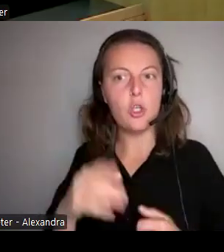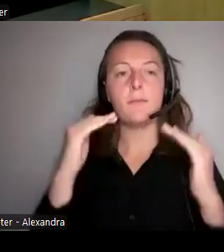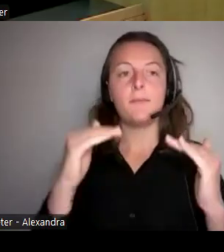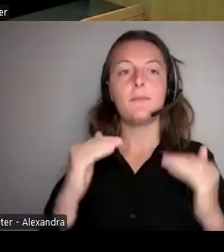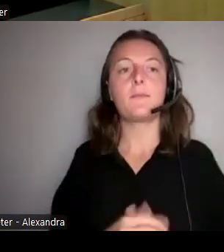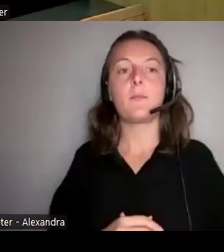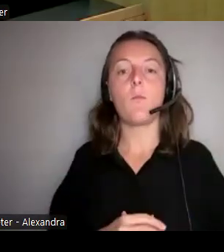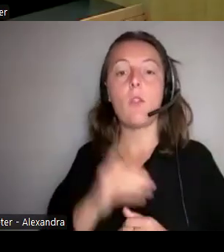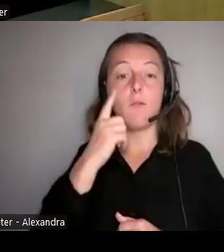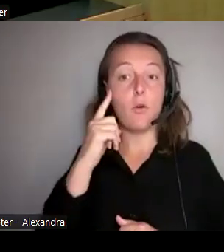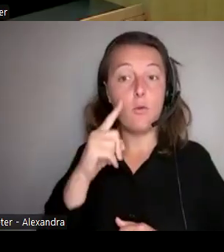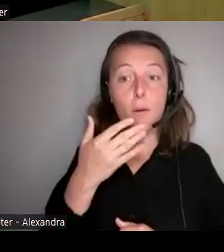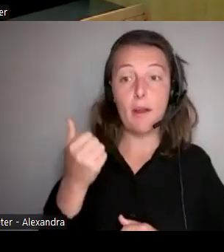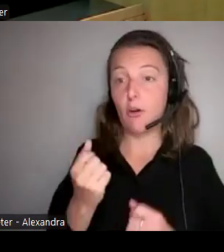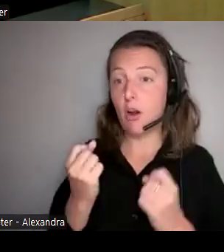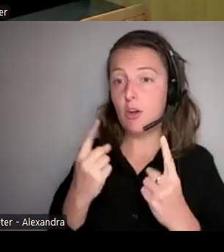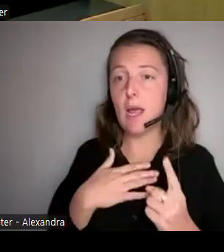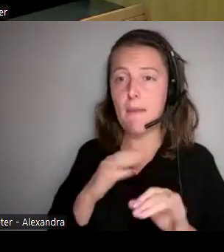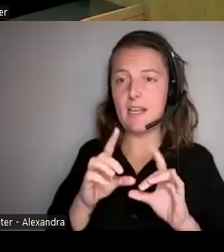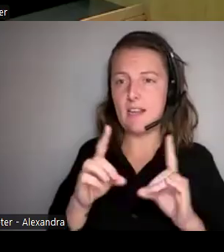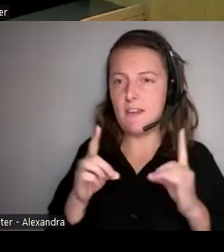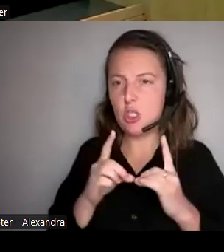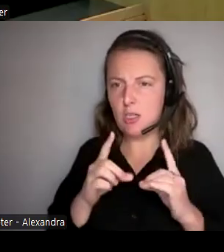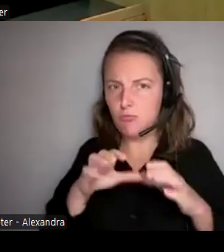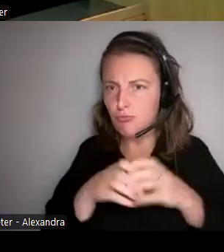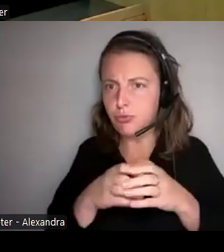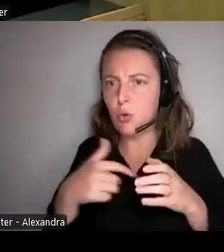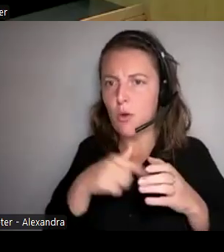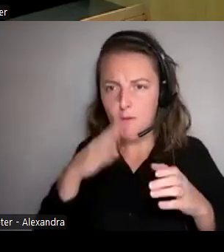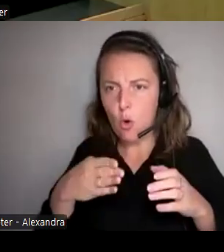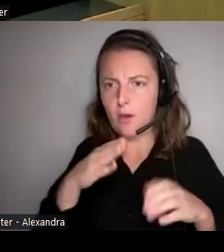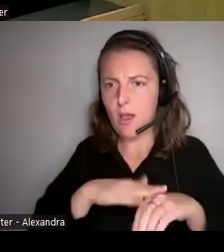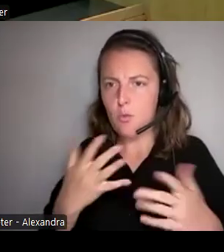understand what my division had been focusing on, we dove into what had been funded in the last 10